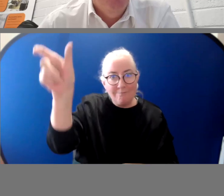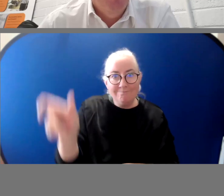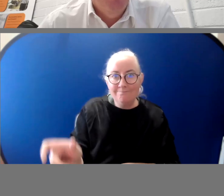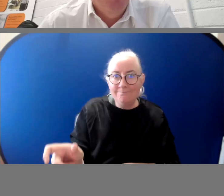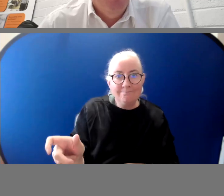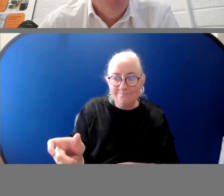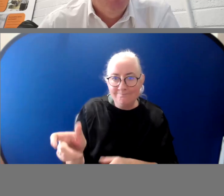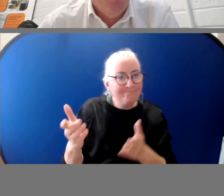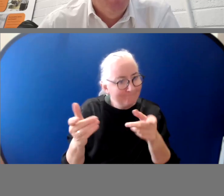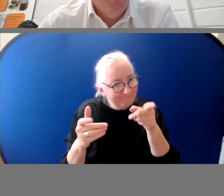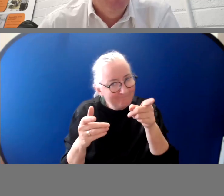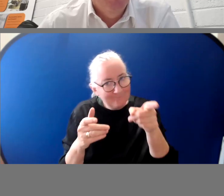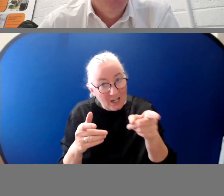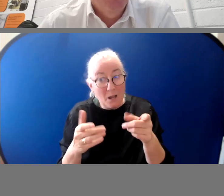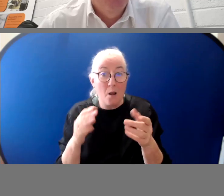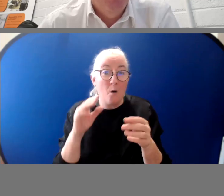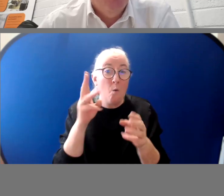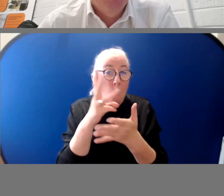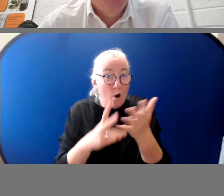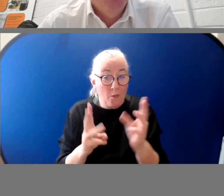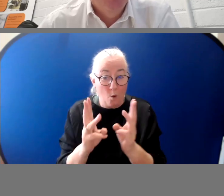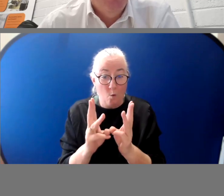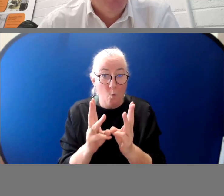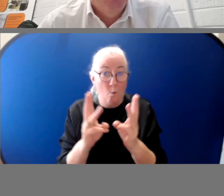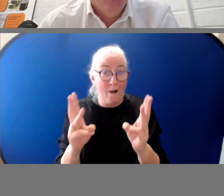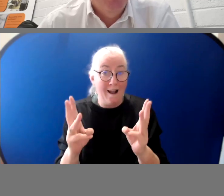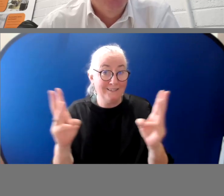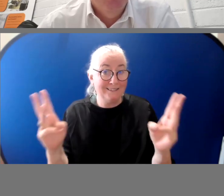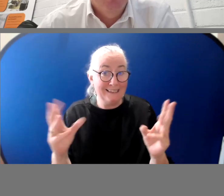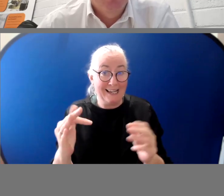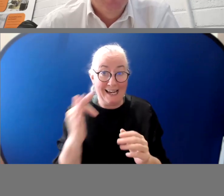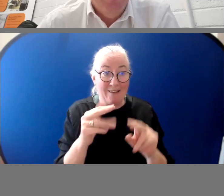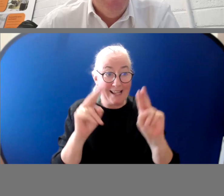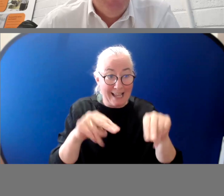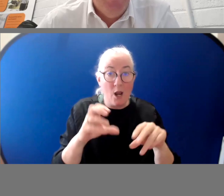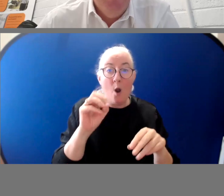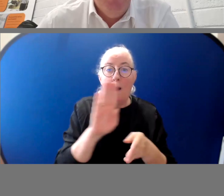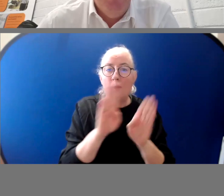have might have been worth widening the reveal if possible or automating the door and again in this